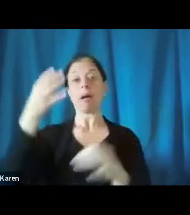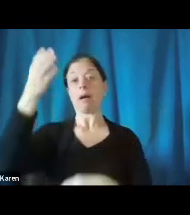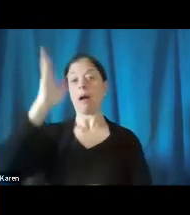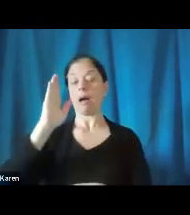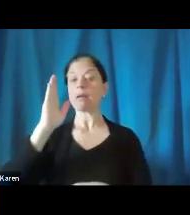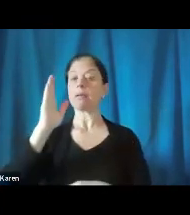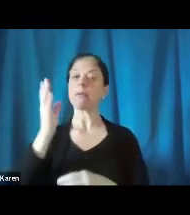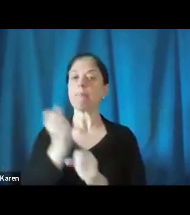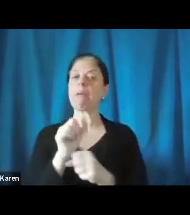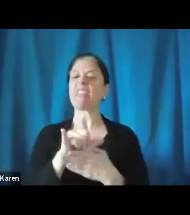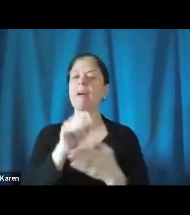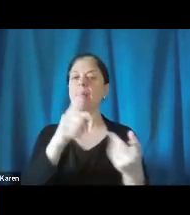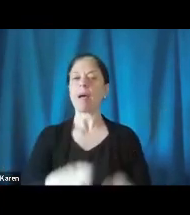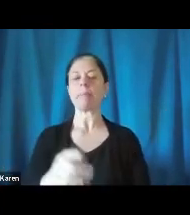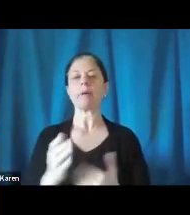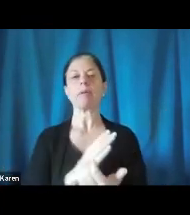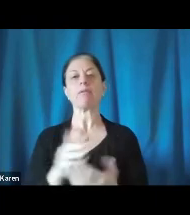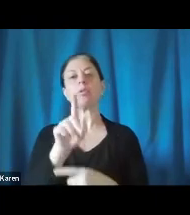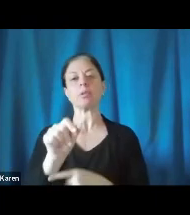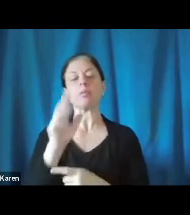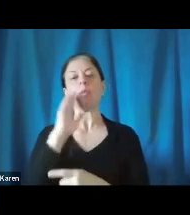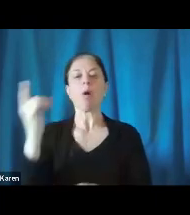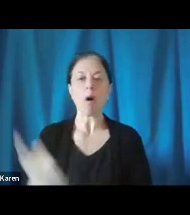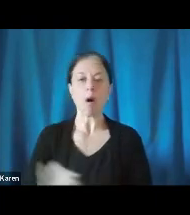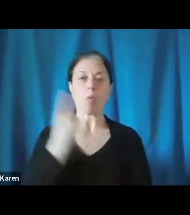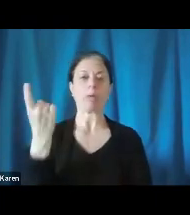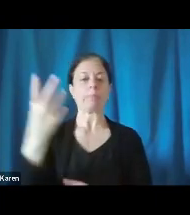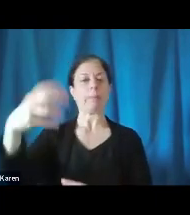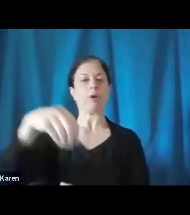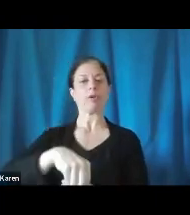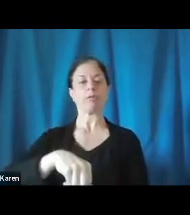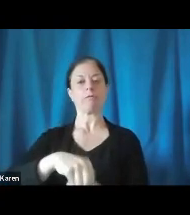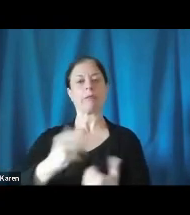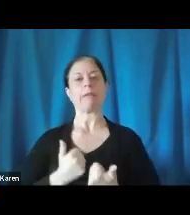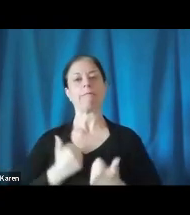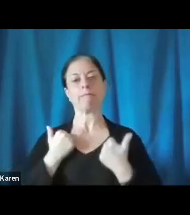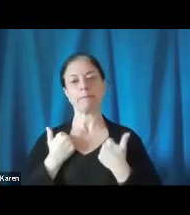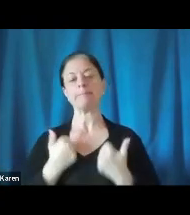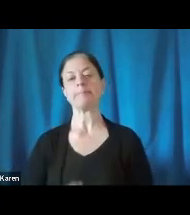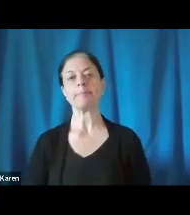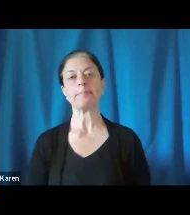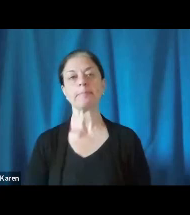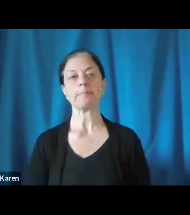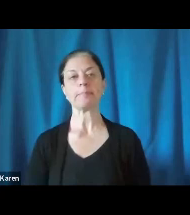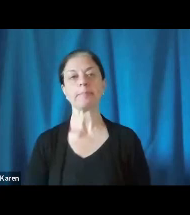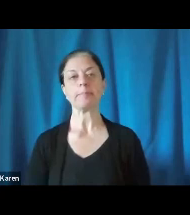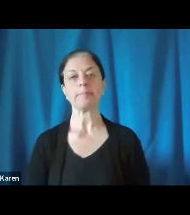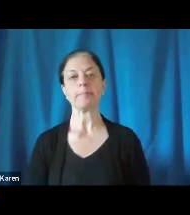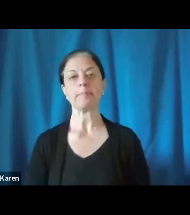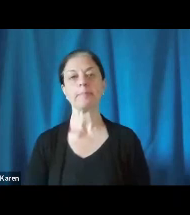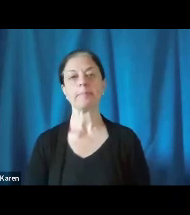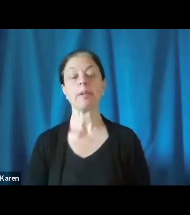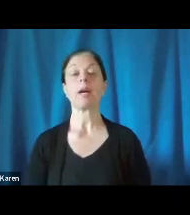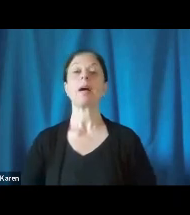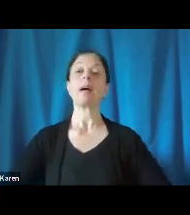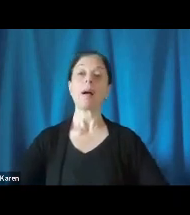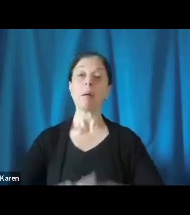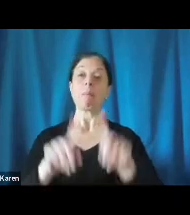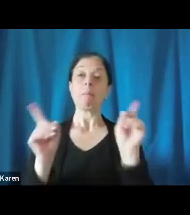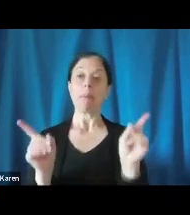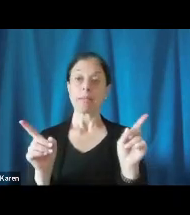that humans could essentially play God and make that happen, even though disability is -- will always be a part